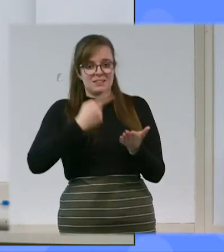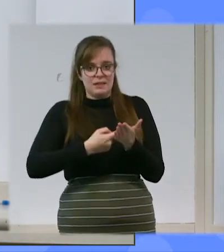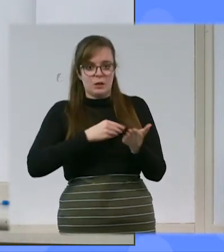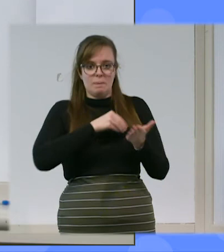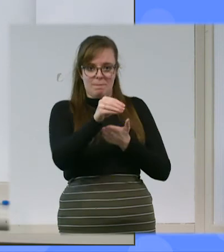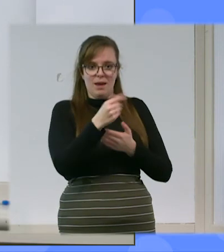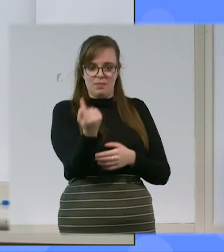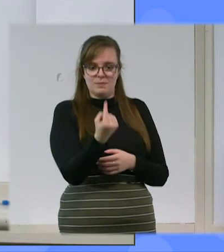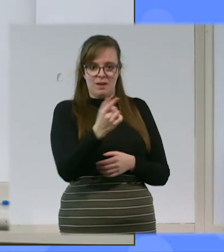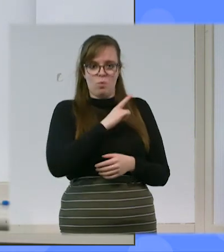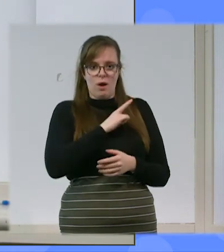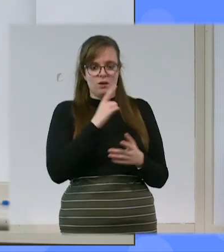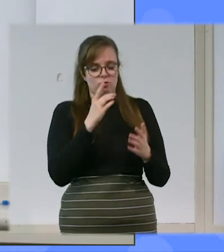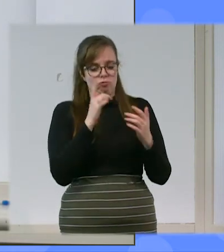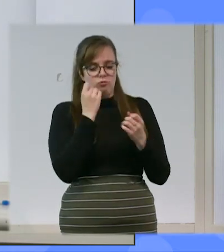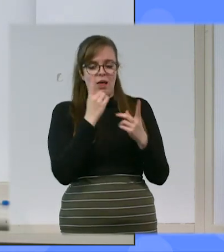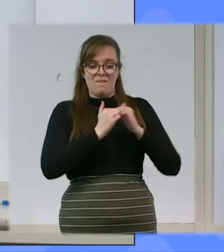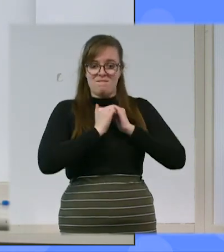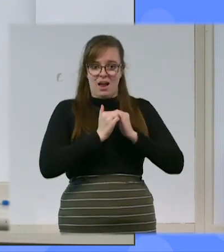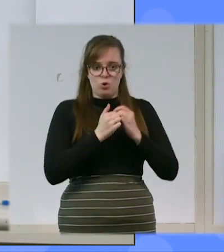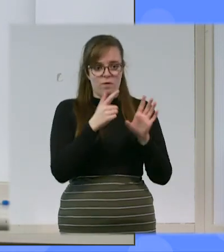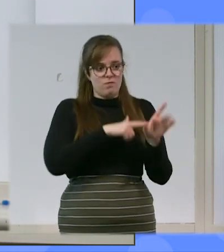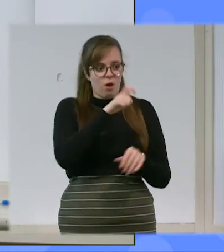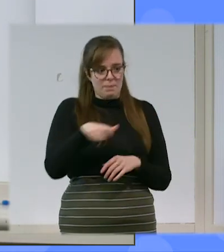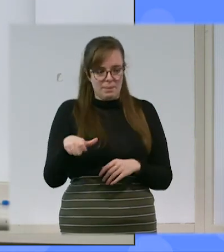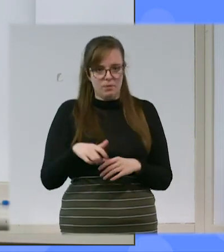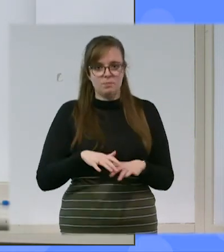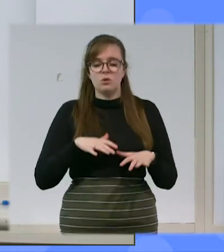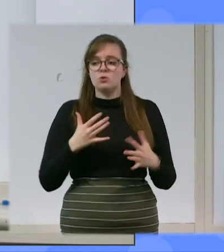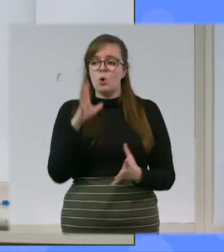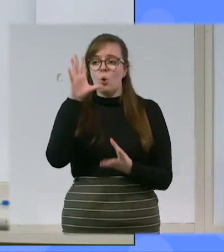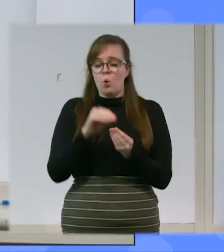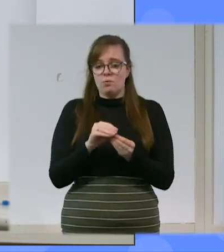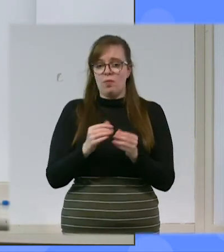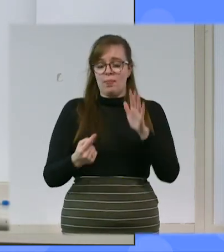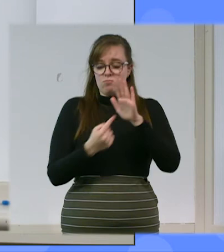fucking young people so in summary the priorities I believe and my ask would be